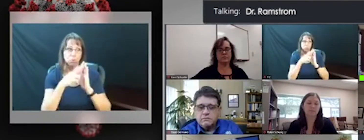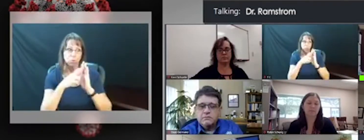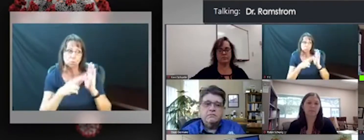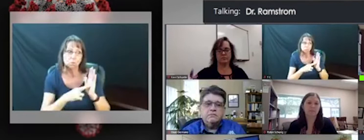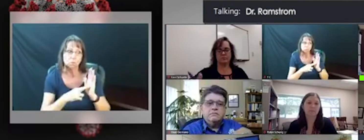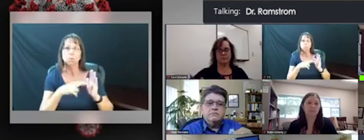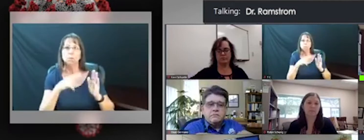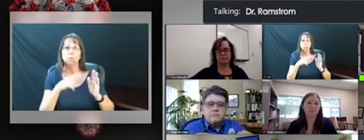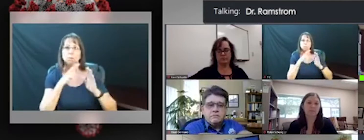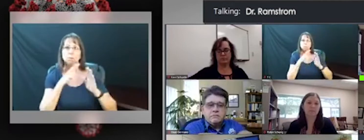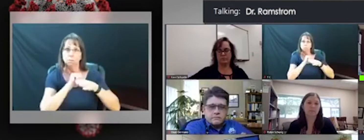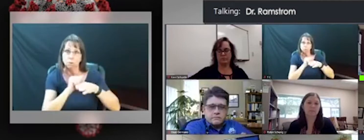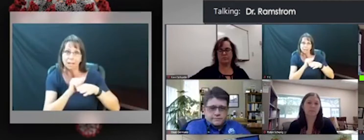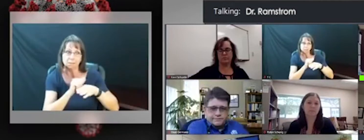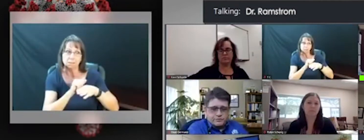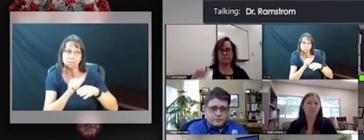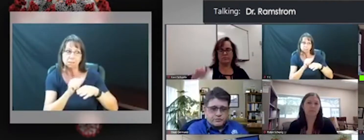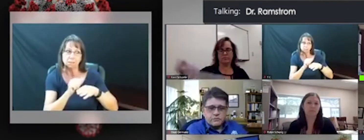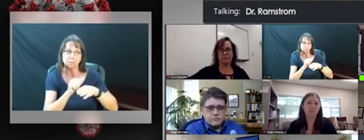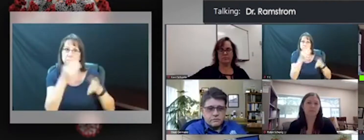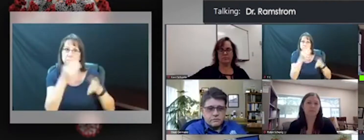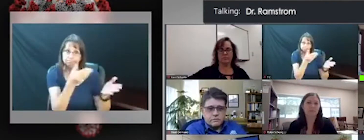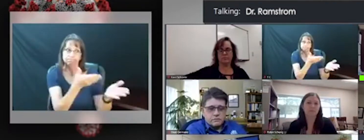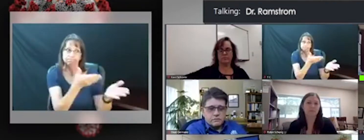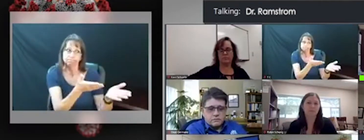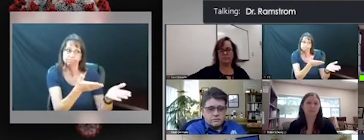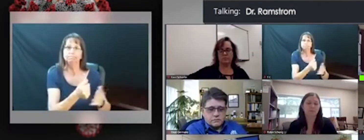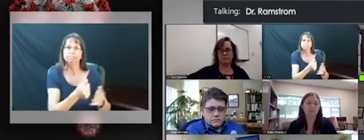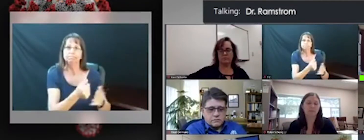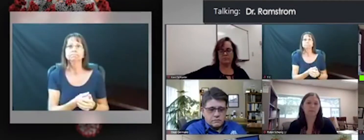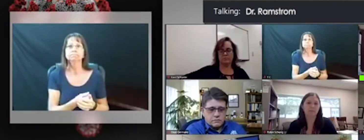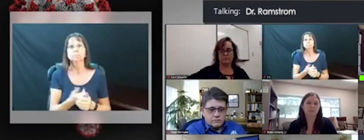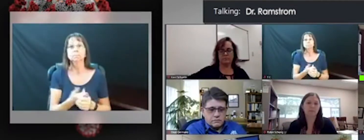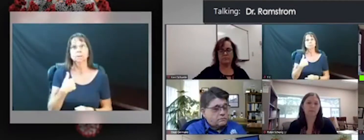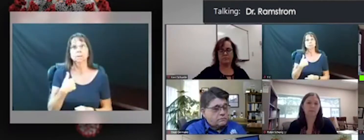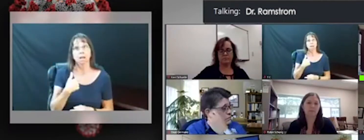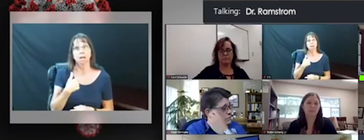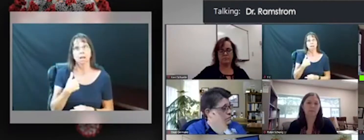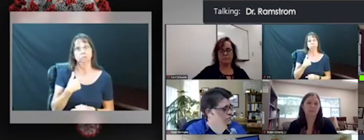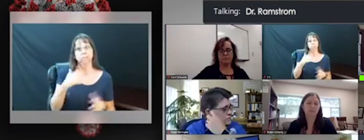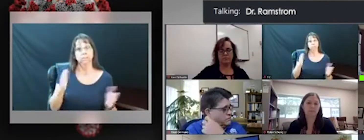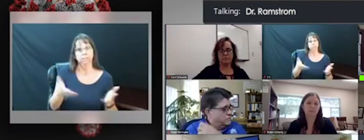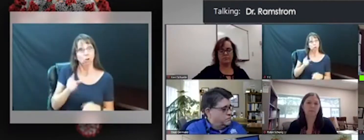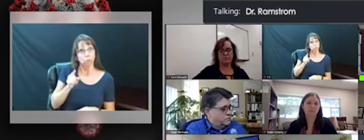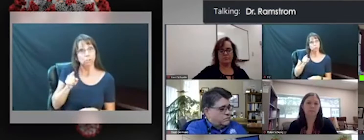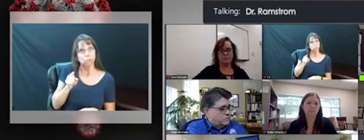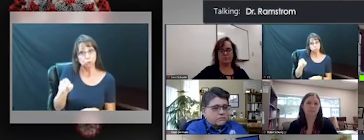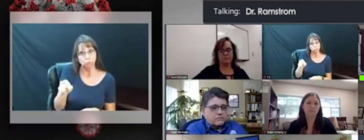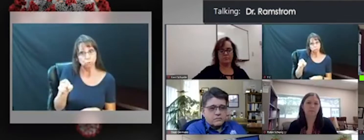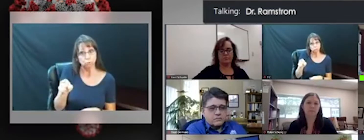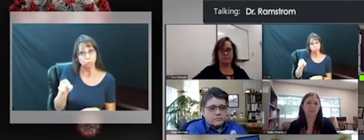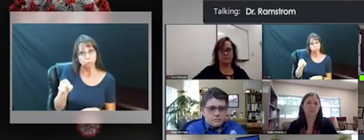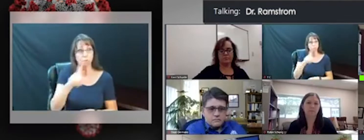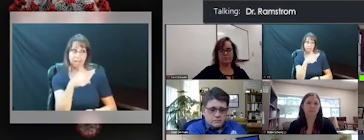and I would encourage you to inquire with them about what those kinds of new practices will look